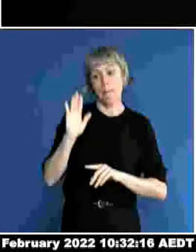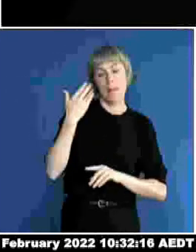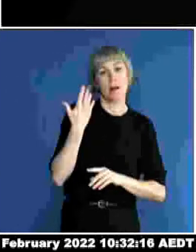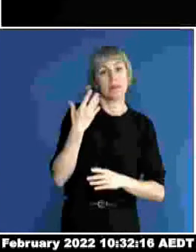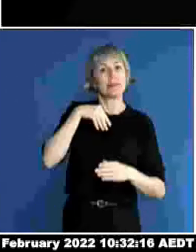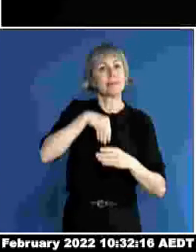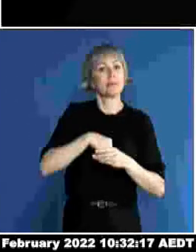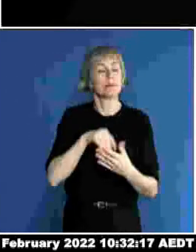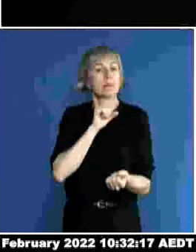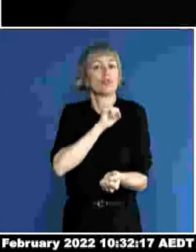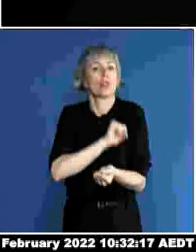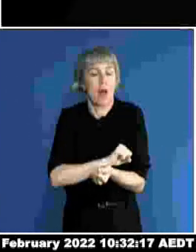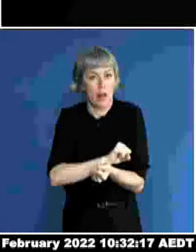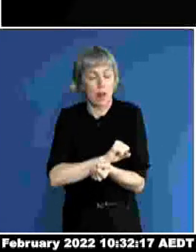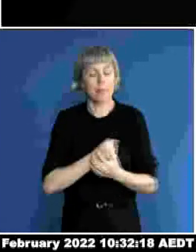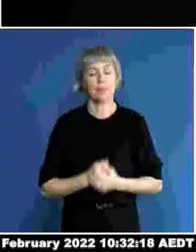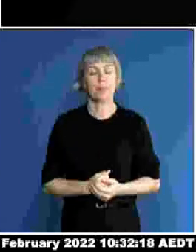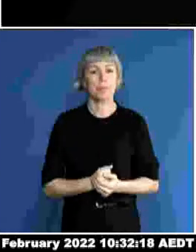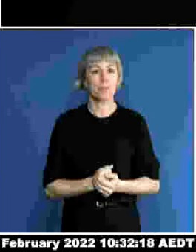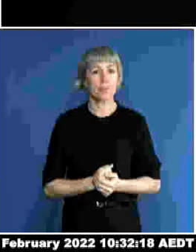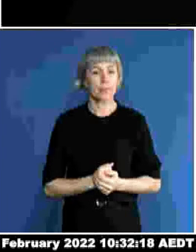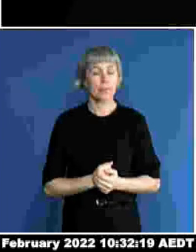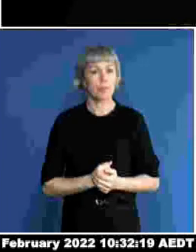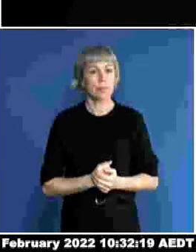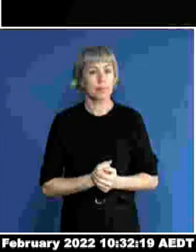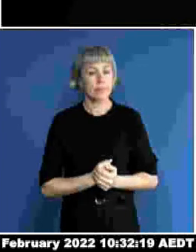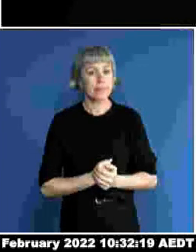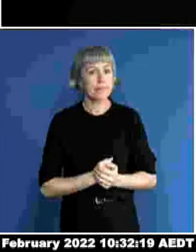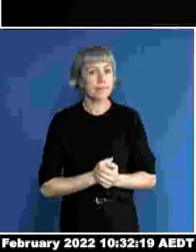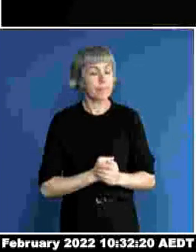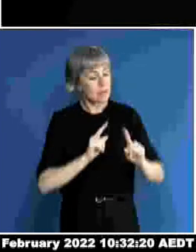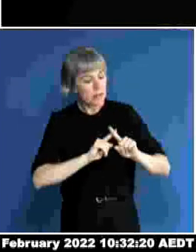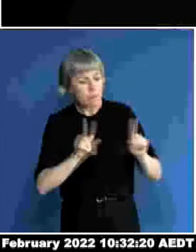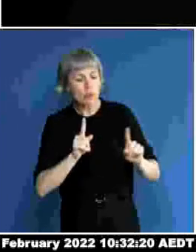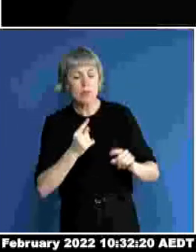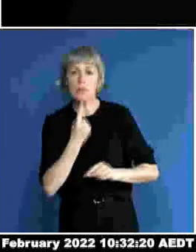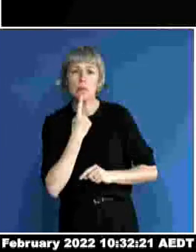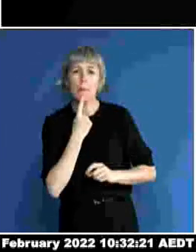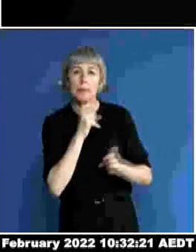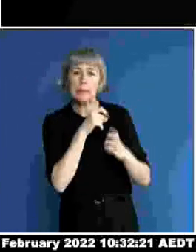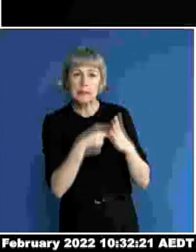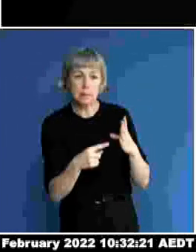with different types of disabilities participating in the DES program, you will